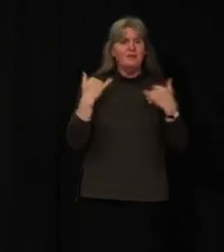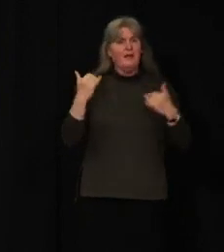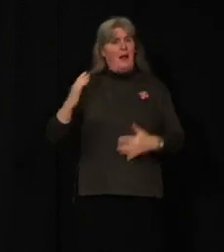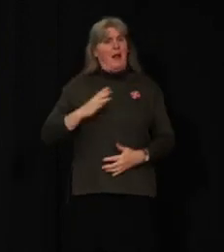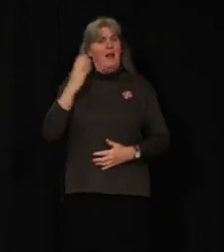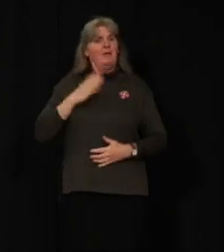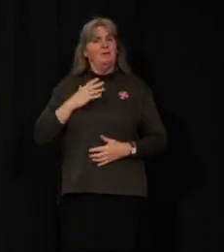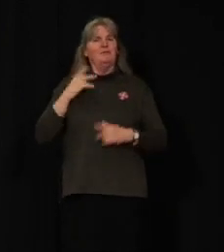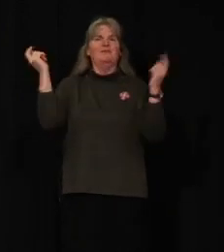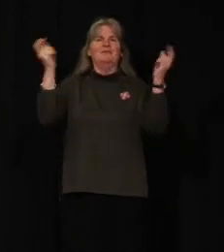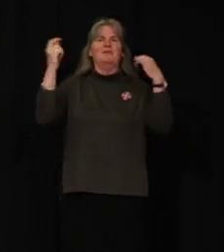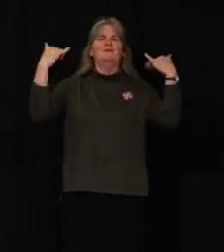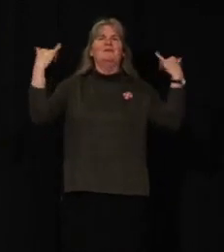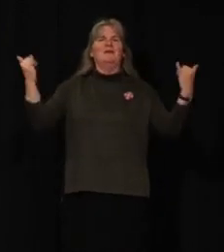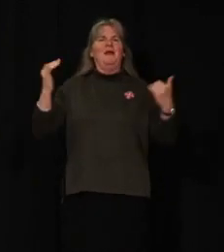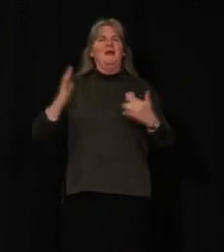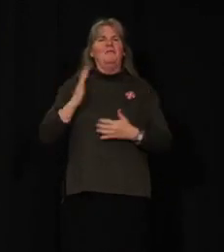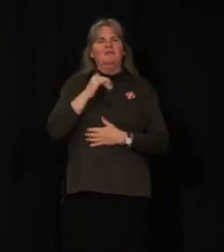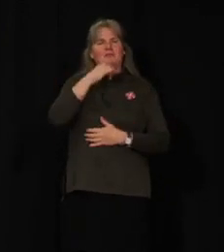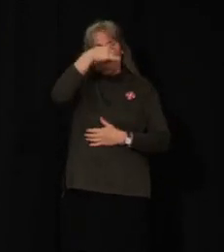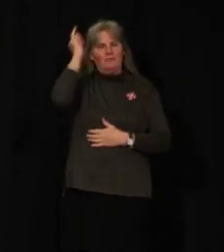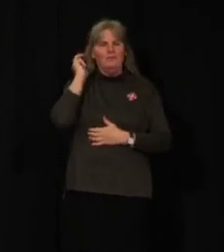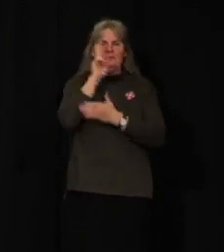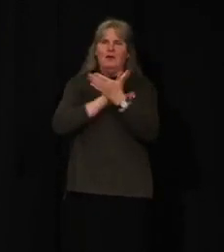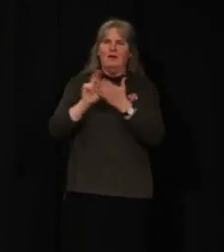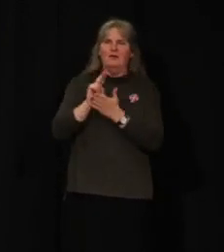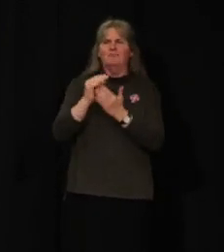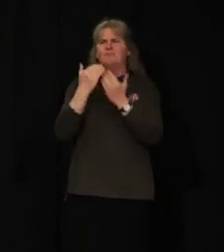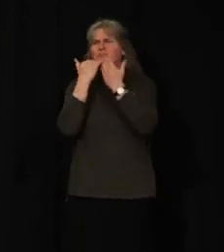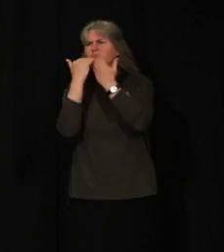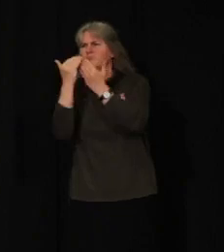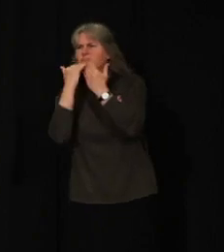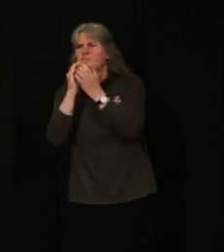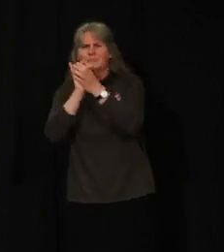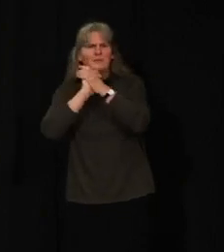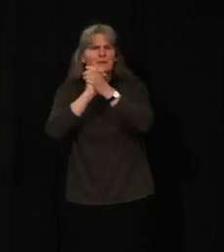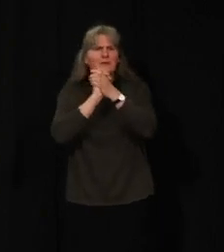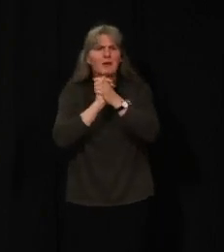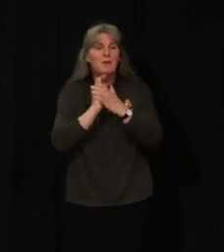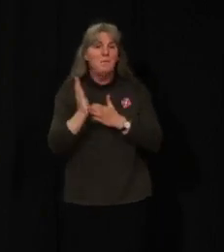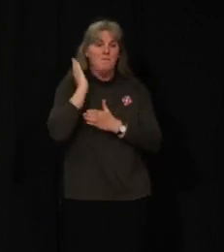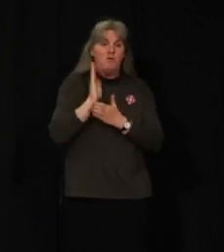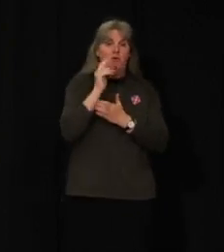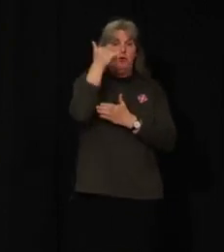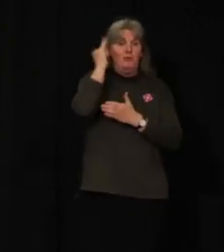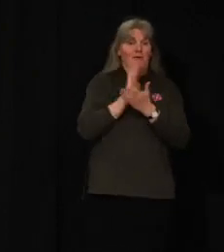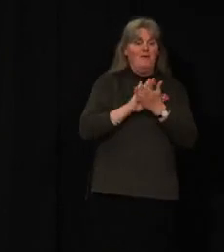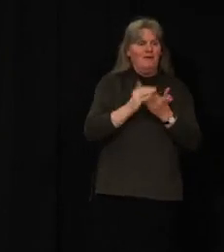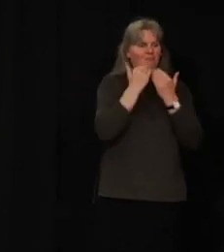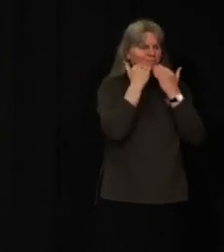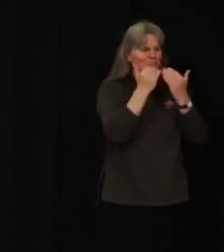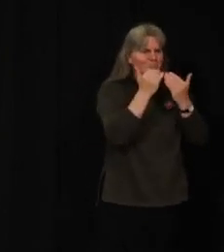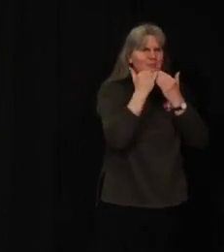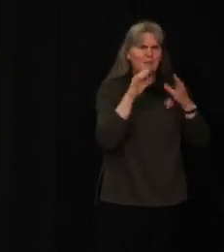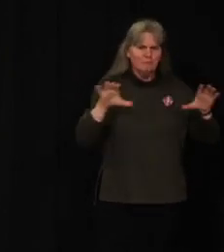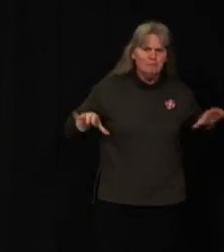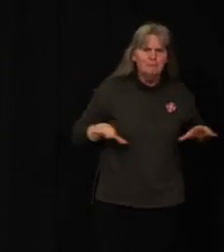officially. Congratulations to the dedicated team formally at Yukon College who have been driving this plan